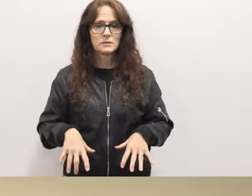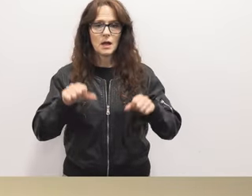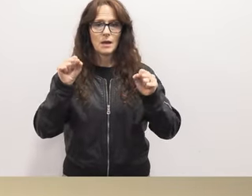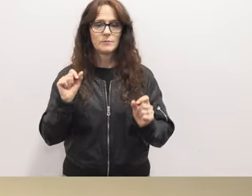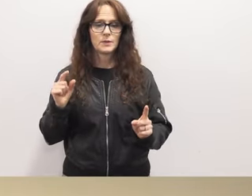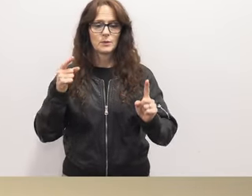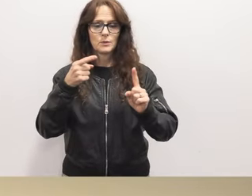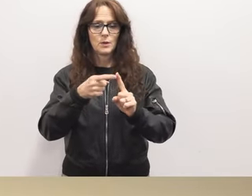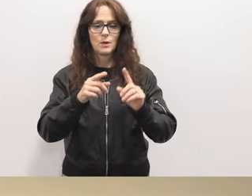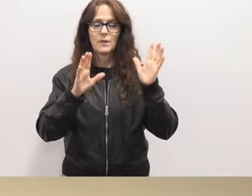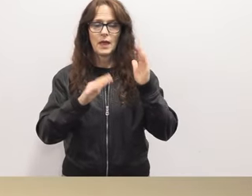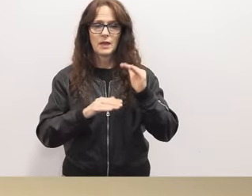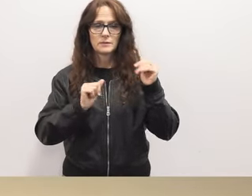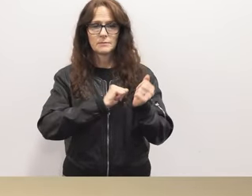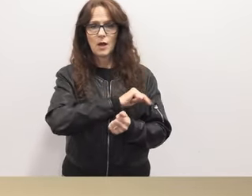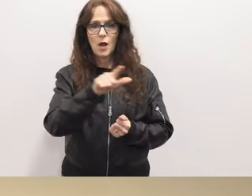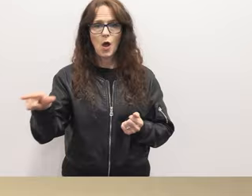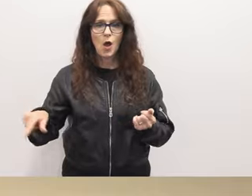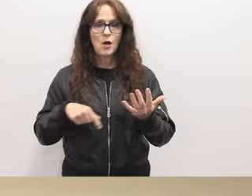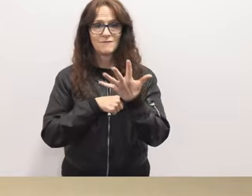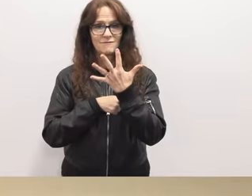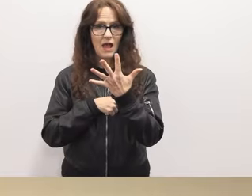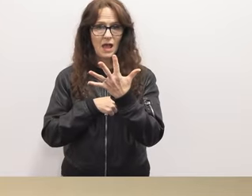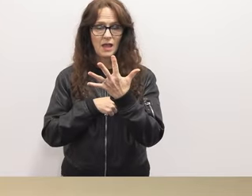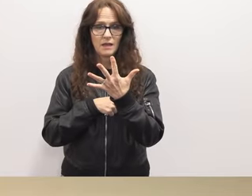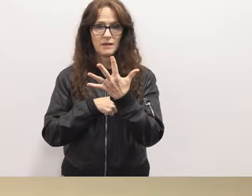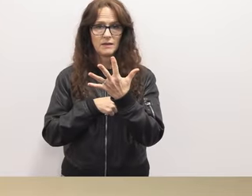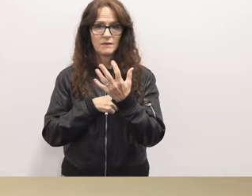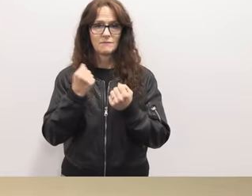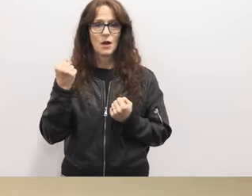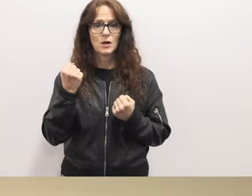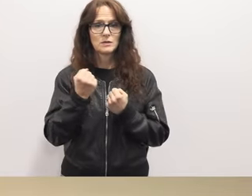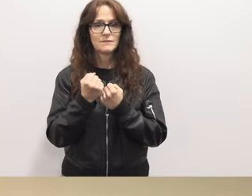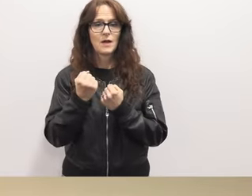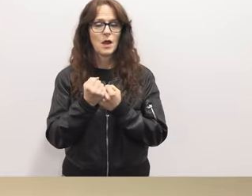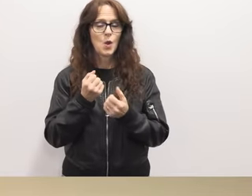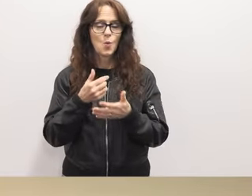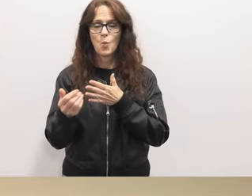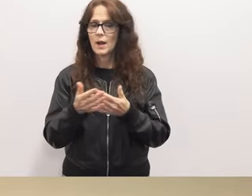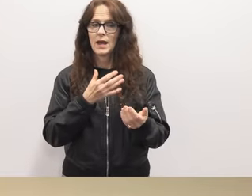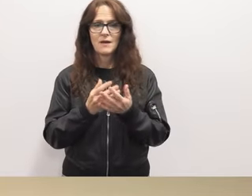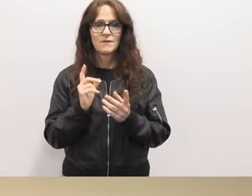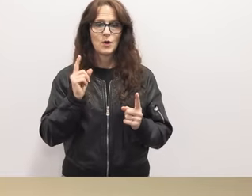the expectation is that all five of you are standing behind whichever goal set of goals